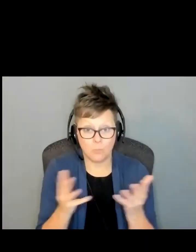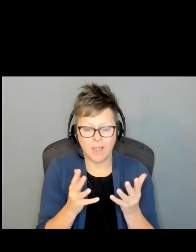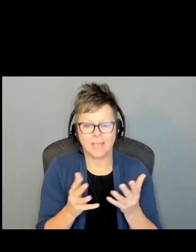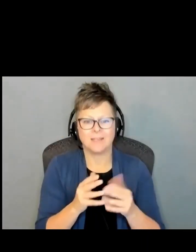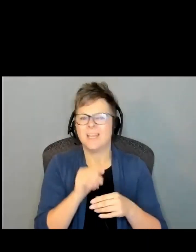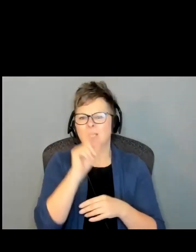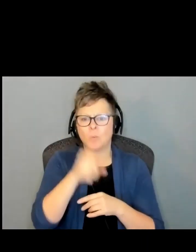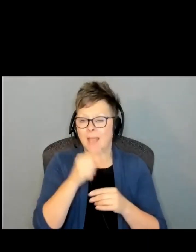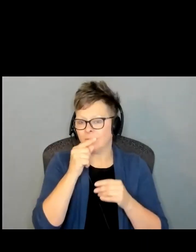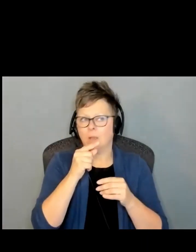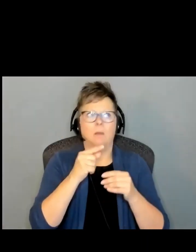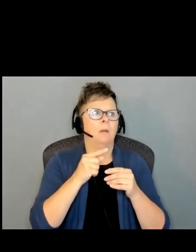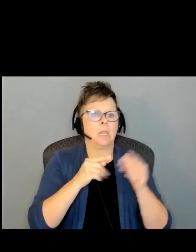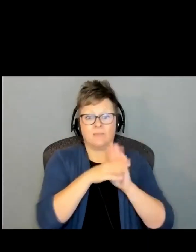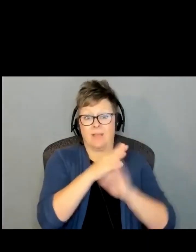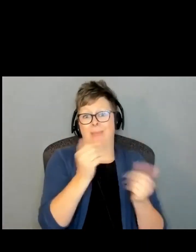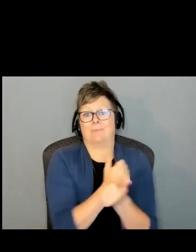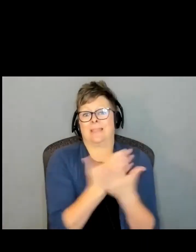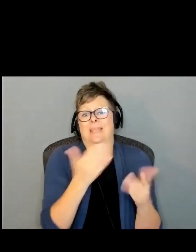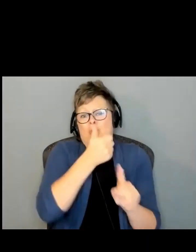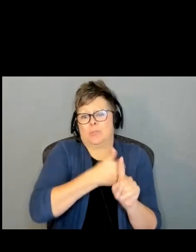don't think I'm going to start a committee on my own.